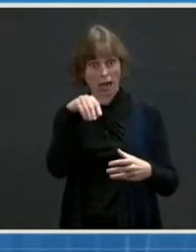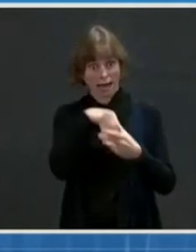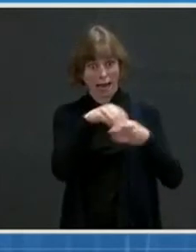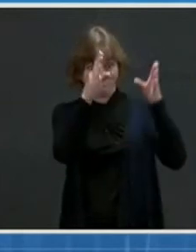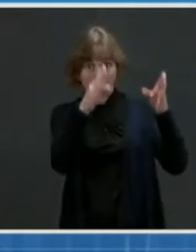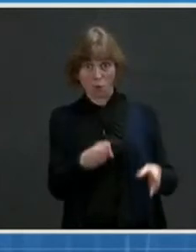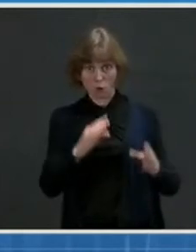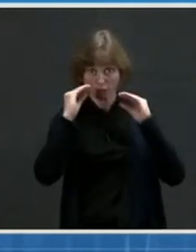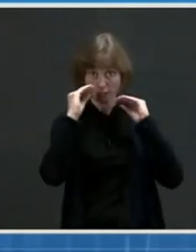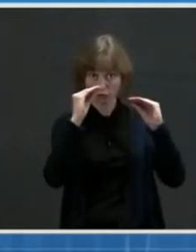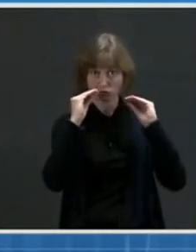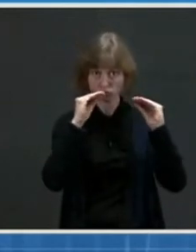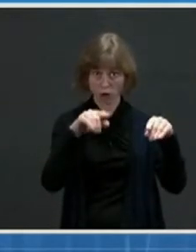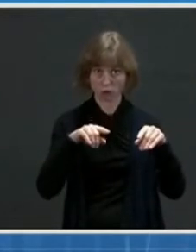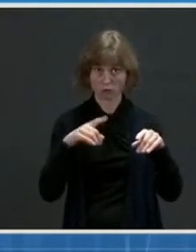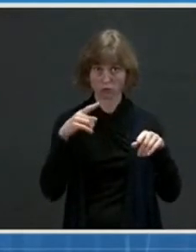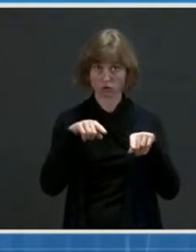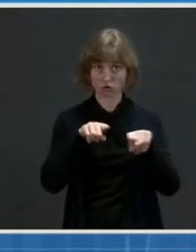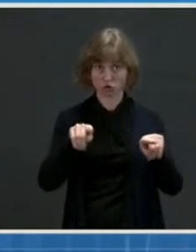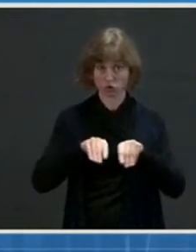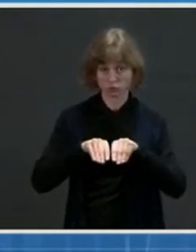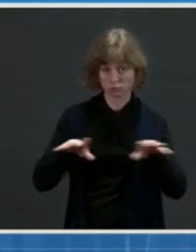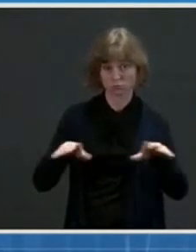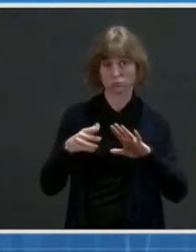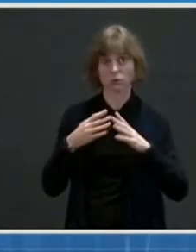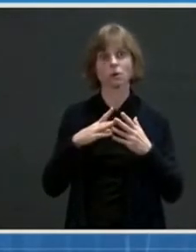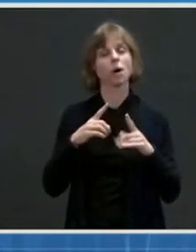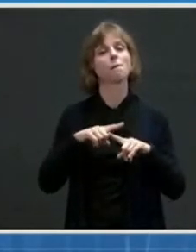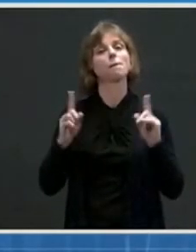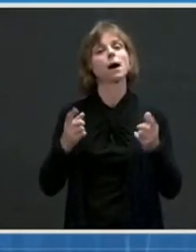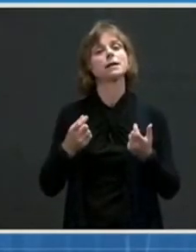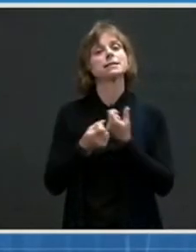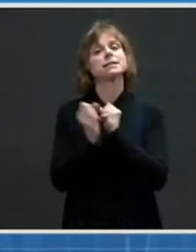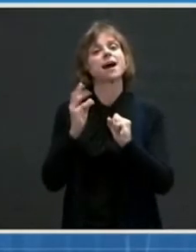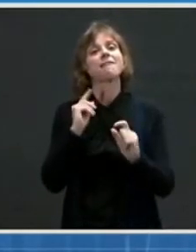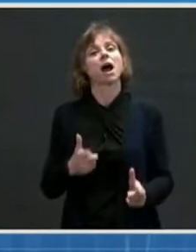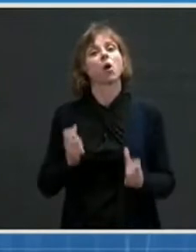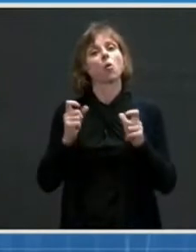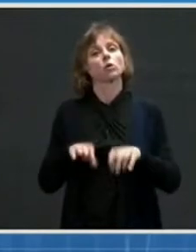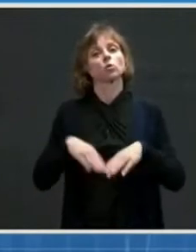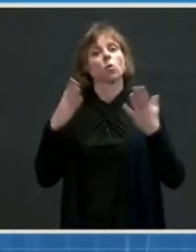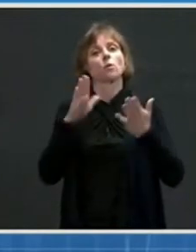STRATEGY DOES PROVIDE FOR IN- PERSON INSTRUCTION DURING ALL LEVELS OF COMMUNITY SPREAD, THE